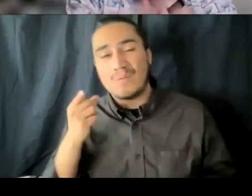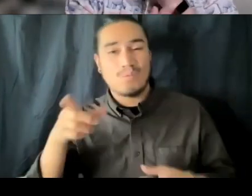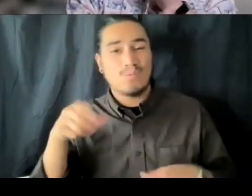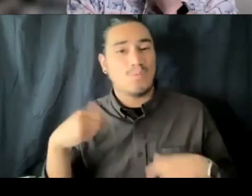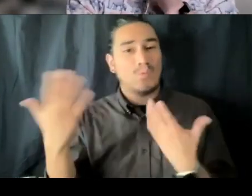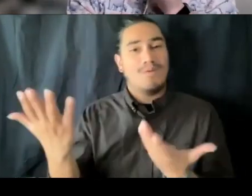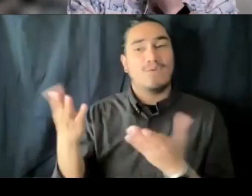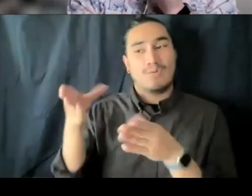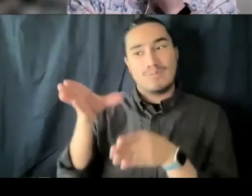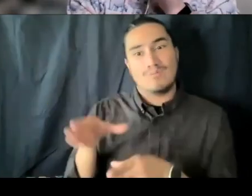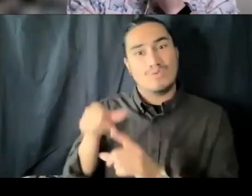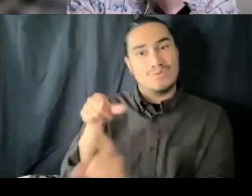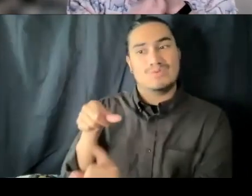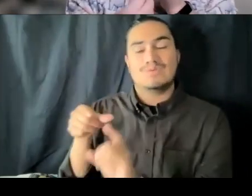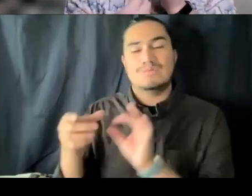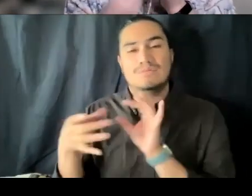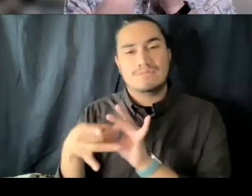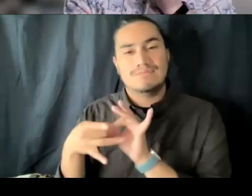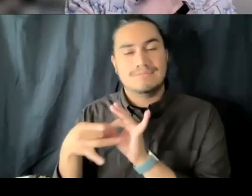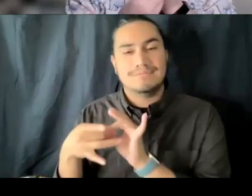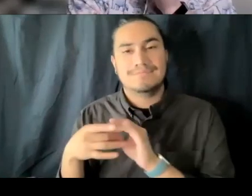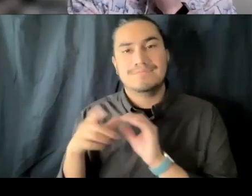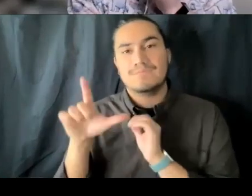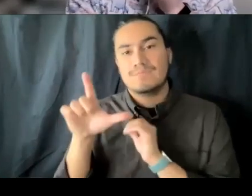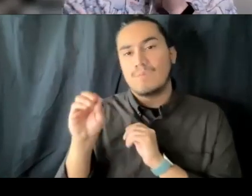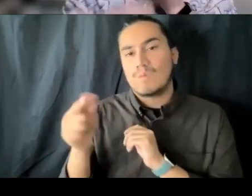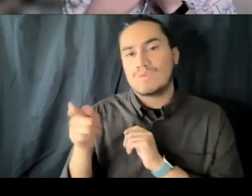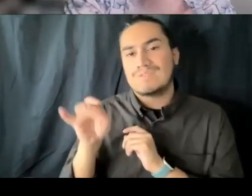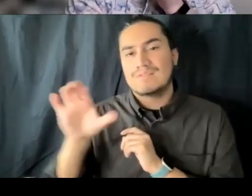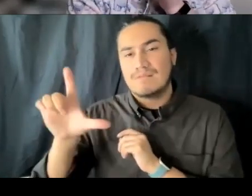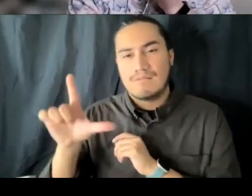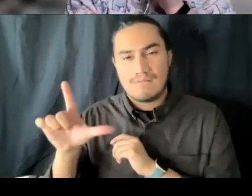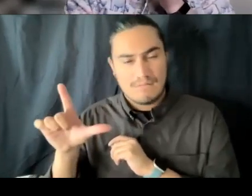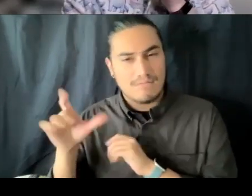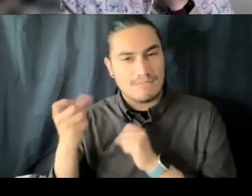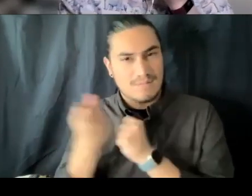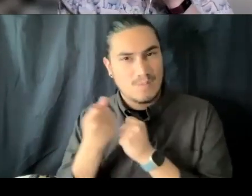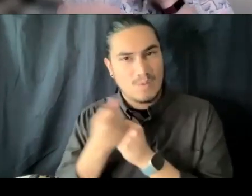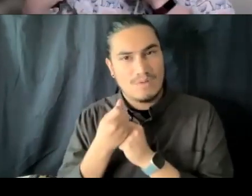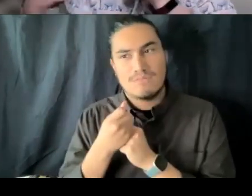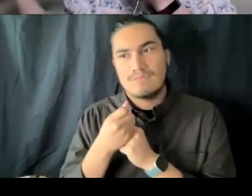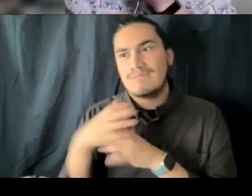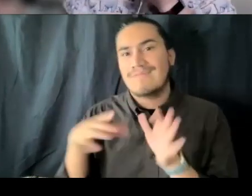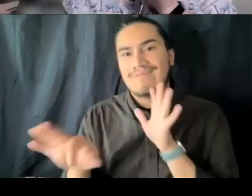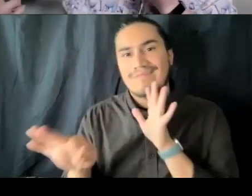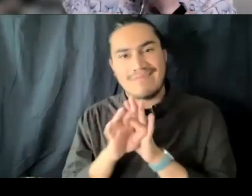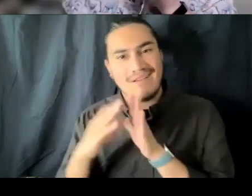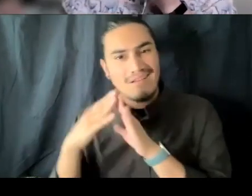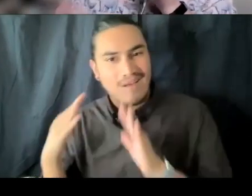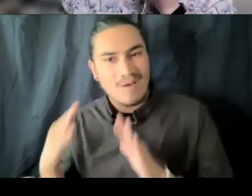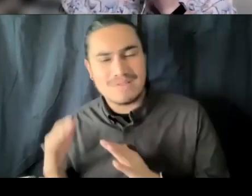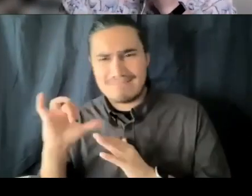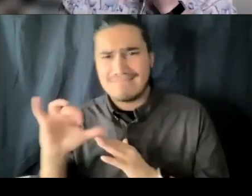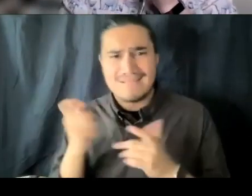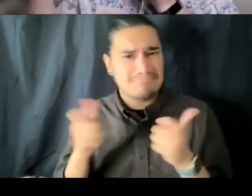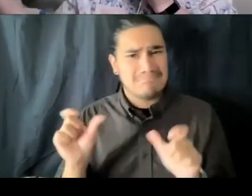that the kind of logistical support. You're helping them get their basic needs, that you're helping them find housing, that makes a huge difference.